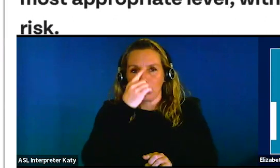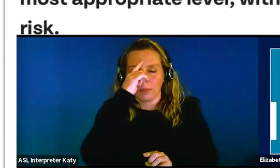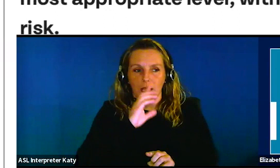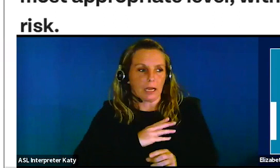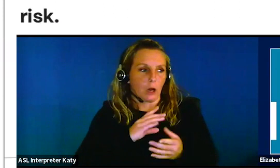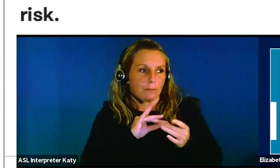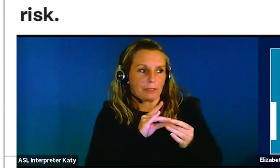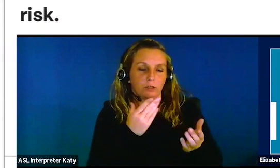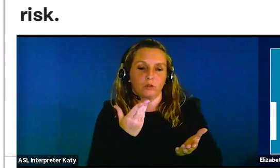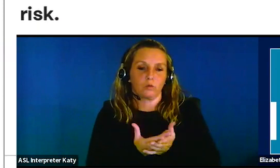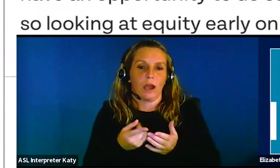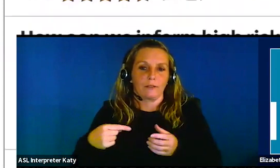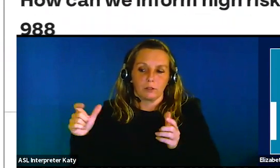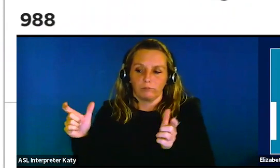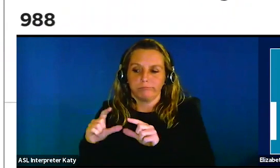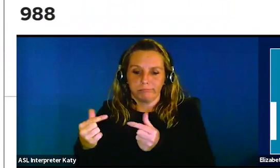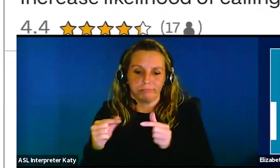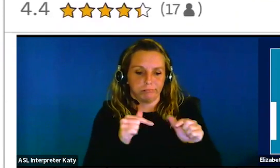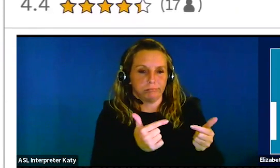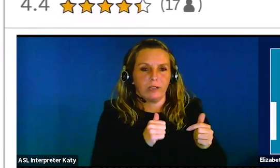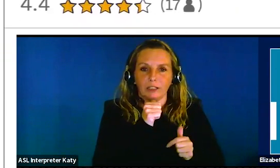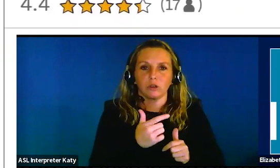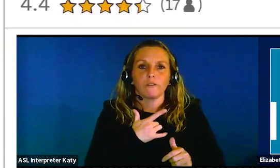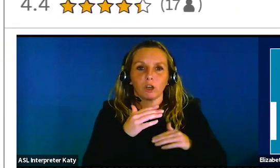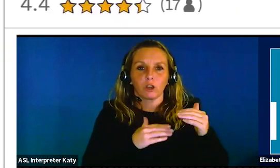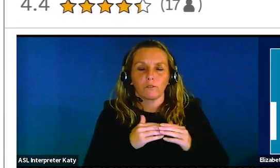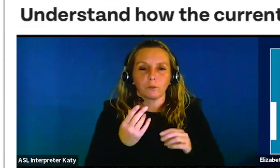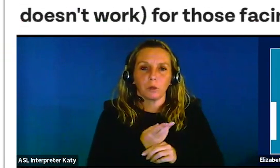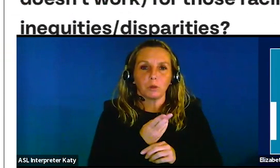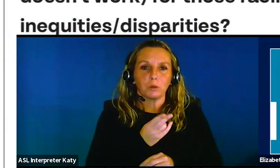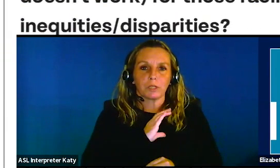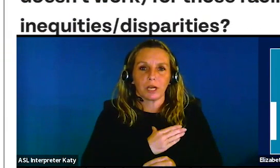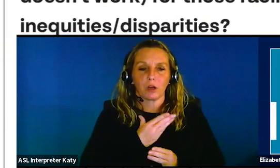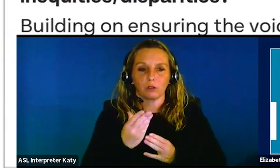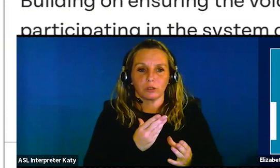and that they feel comfortable using our services. So there's a lot in here, it